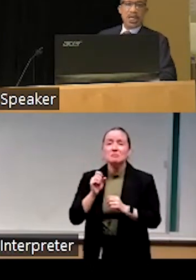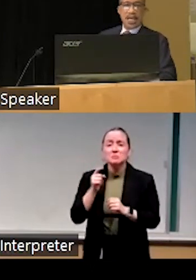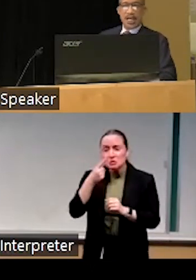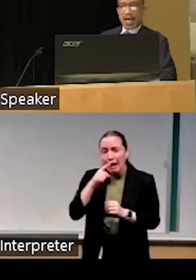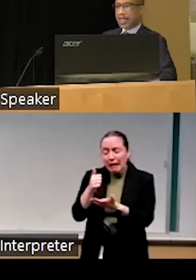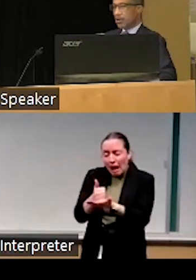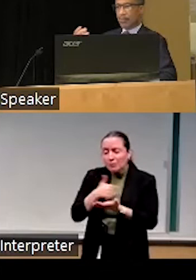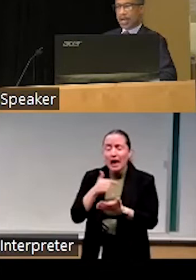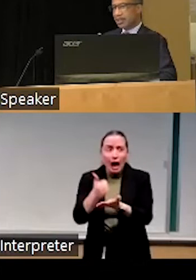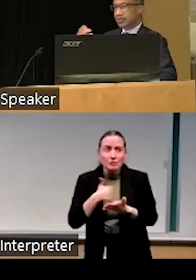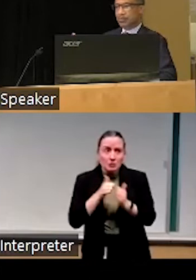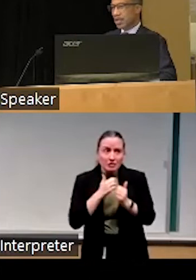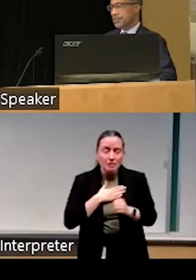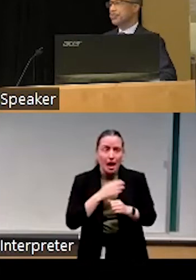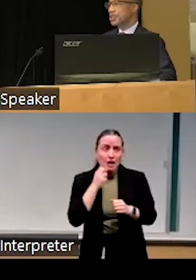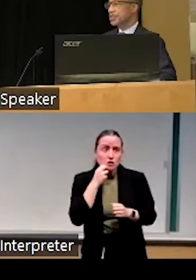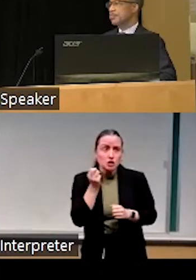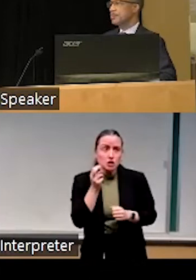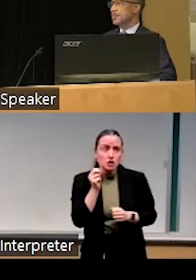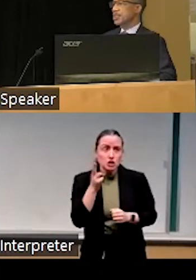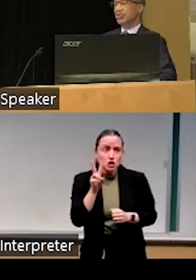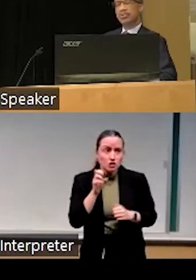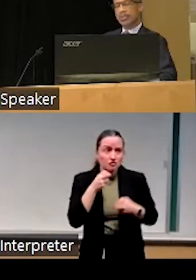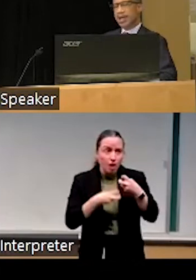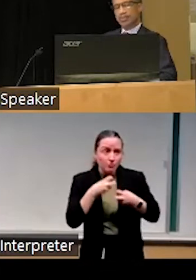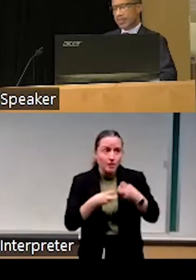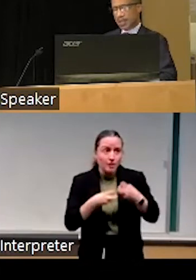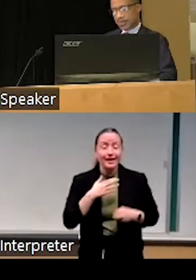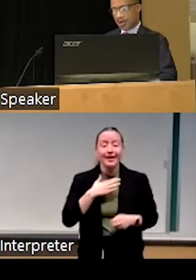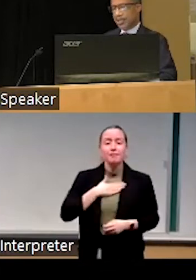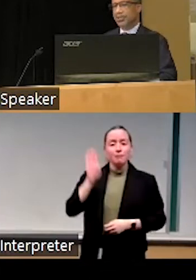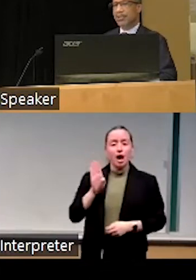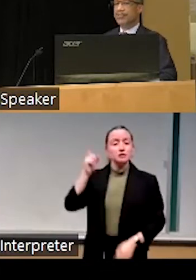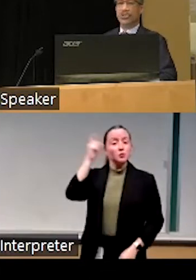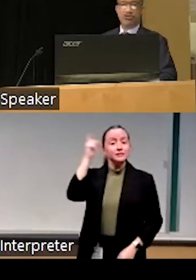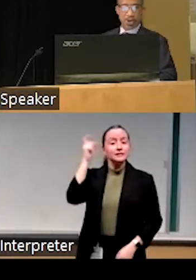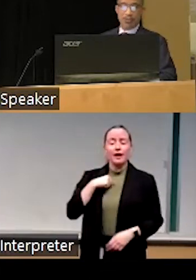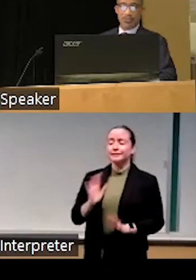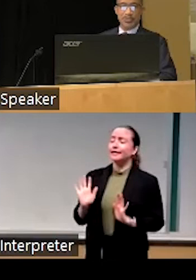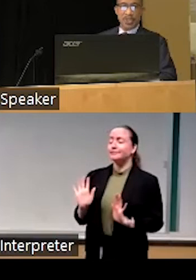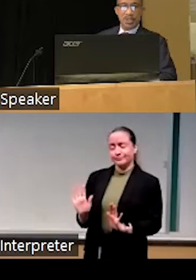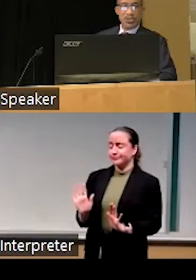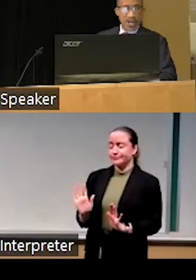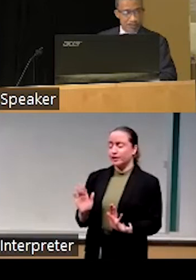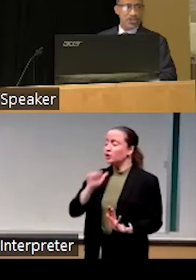and I and all my Boston wisdom said ma'am I'm sorry you don't have a nerve problem you have